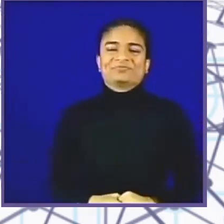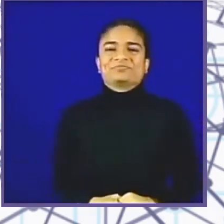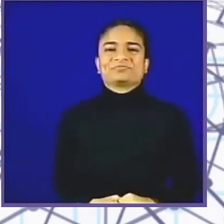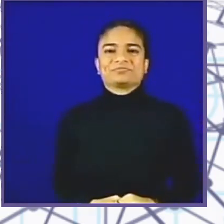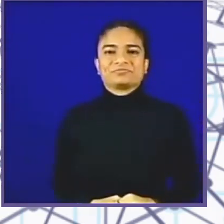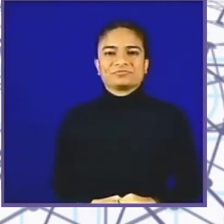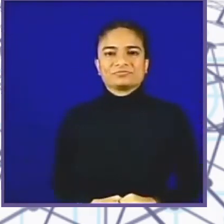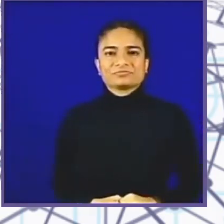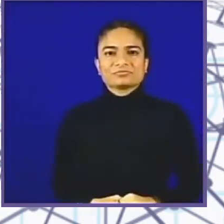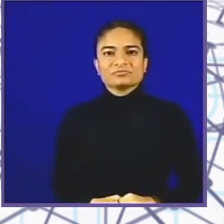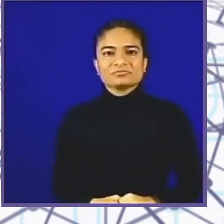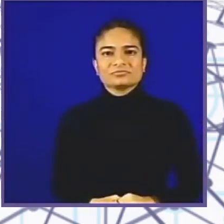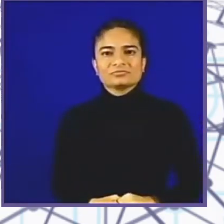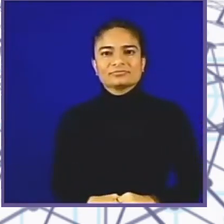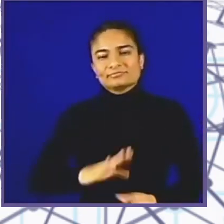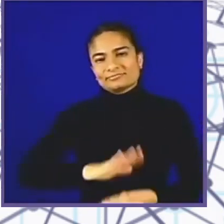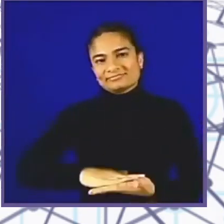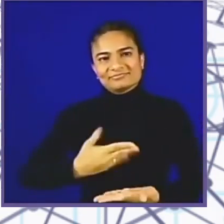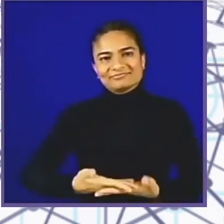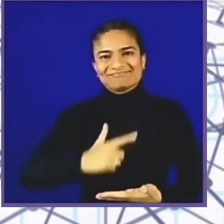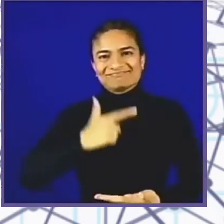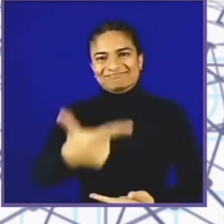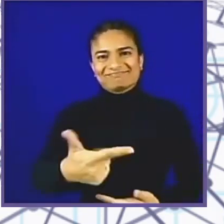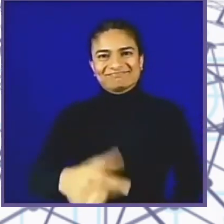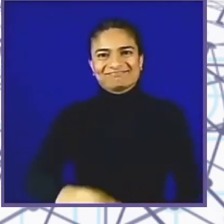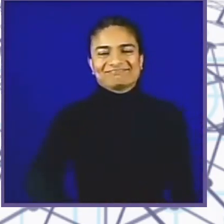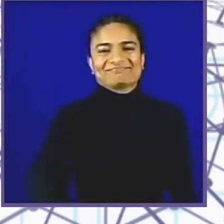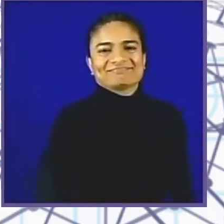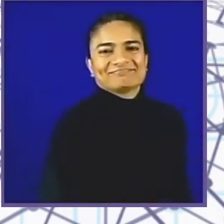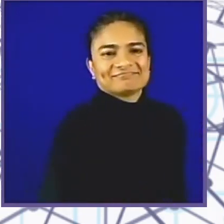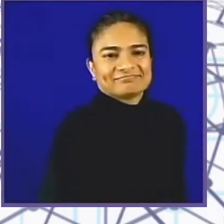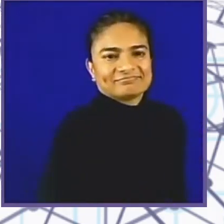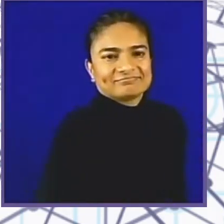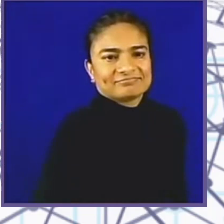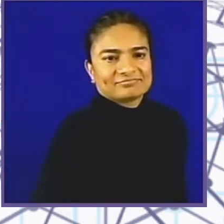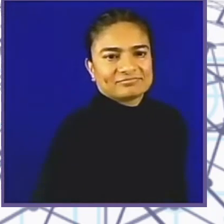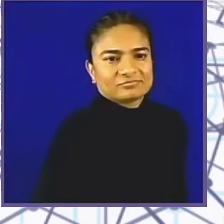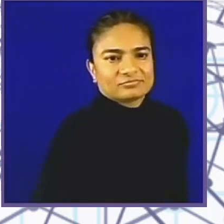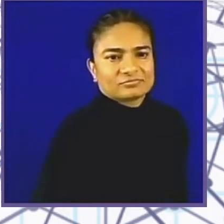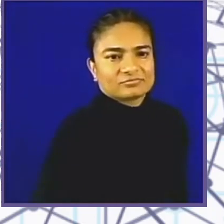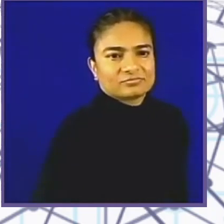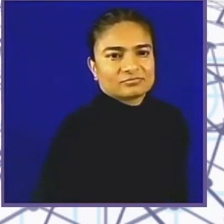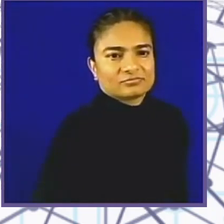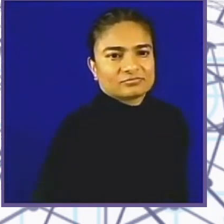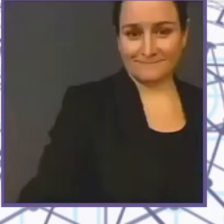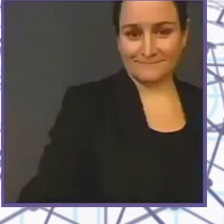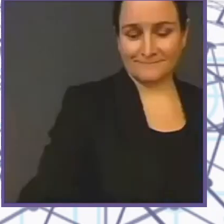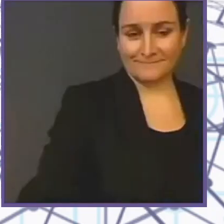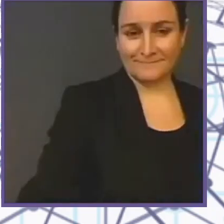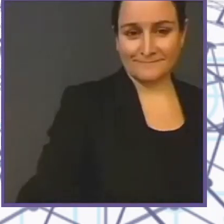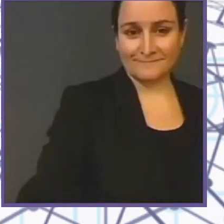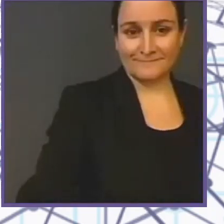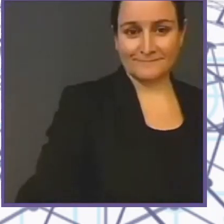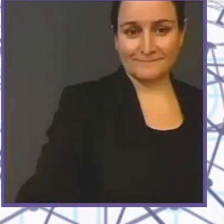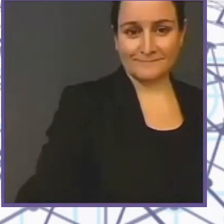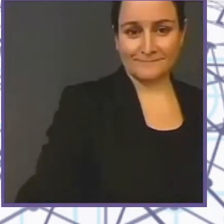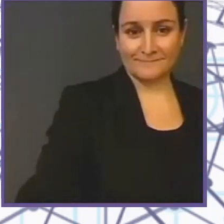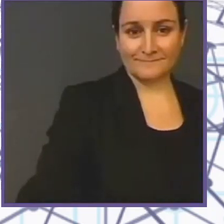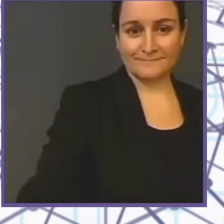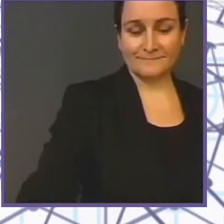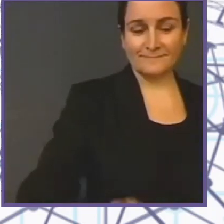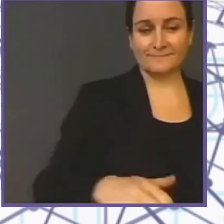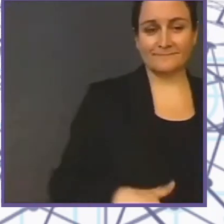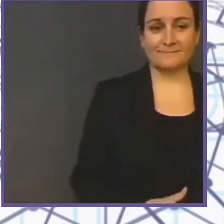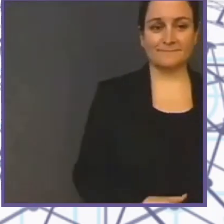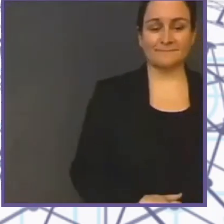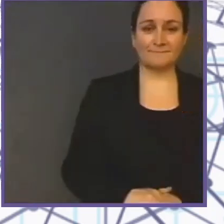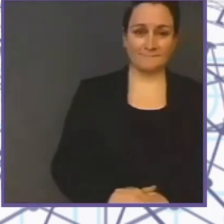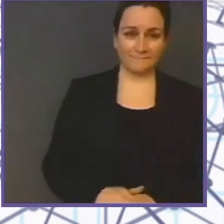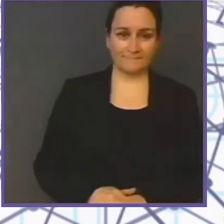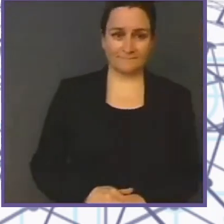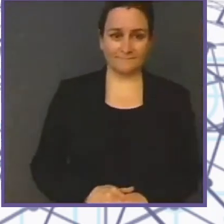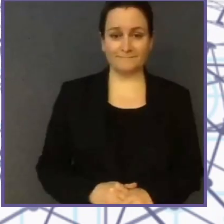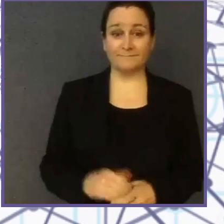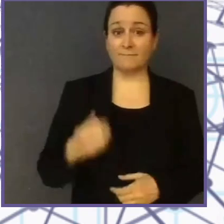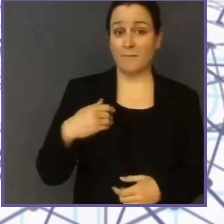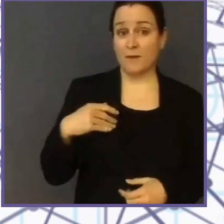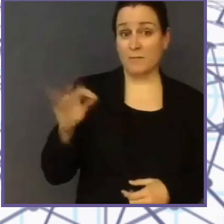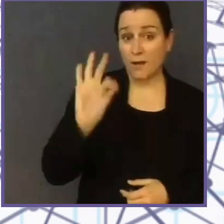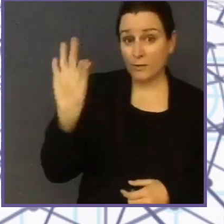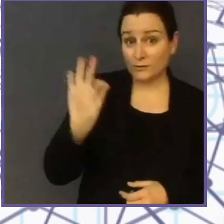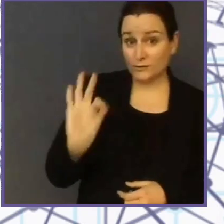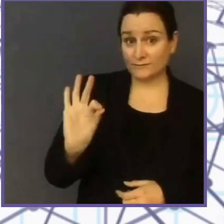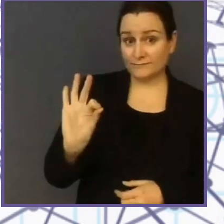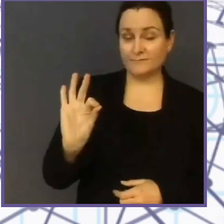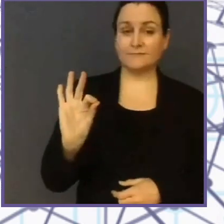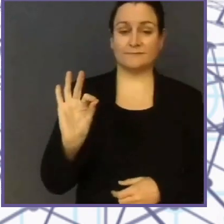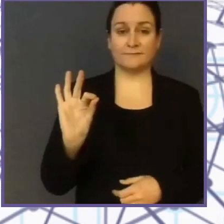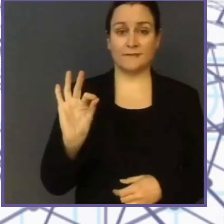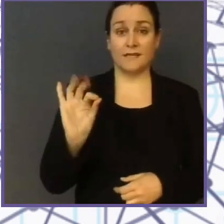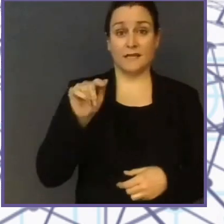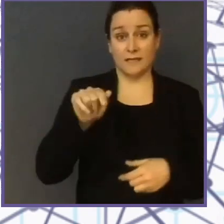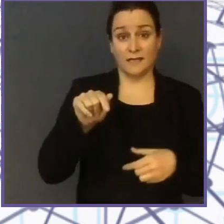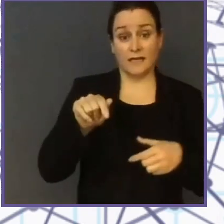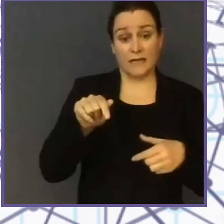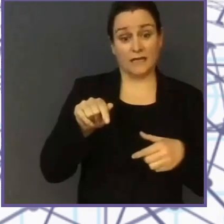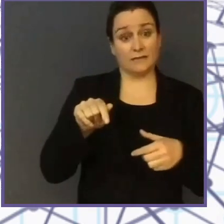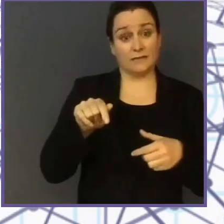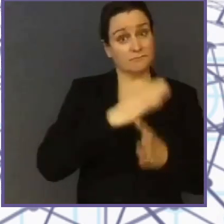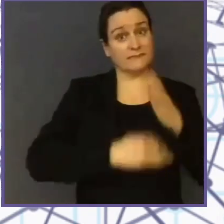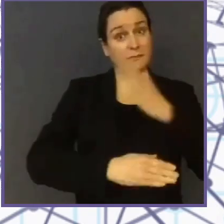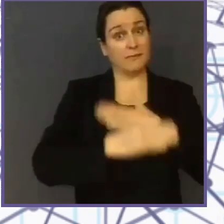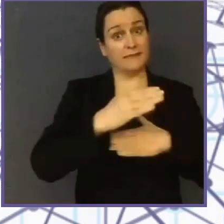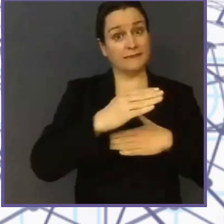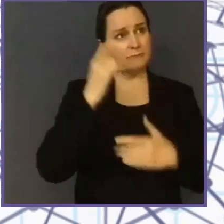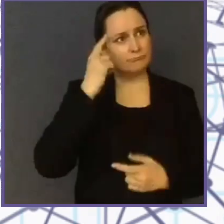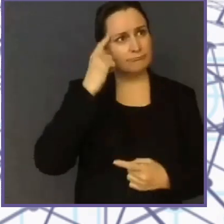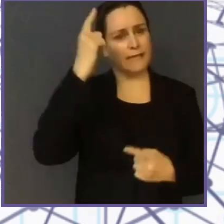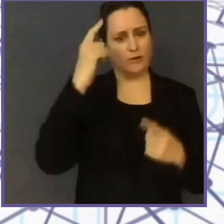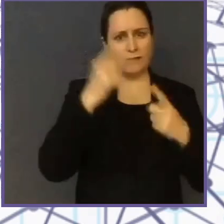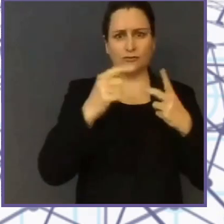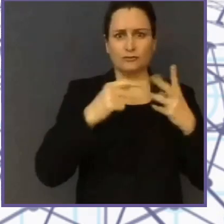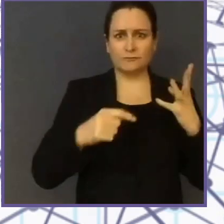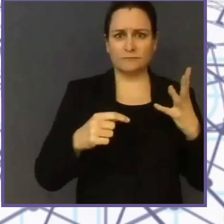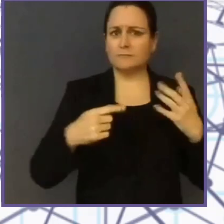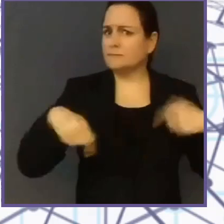of us with a question. What will you do for disability in order innovation? Hub Thank you.